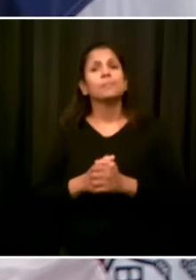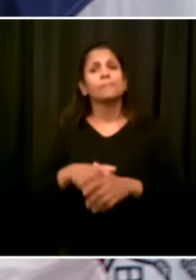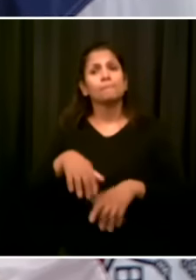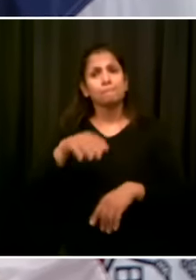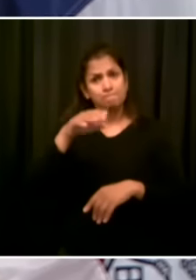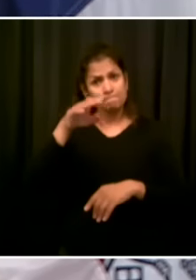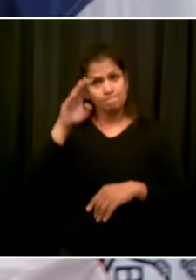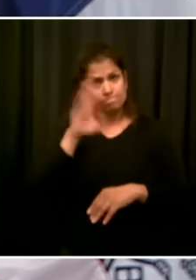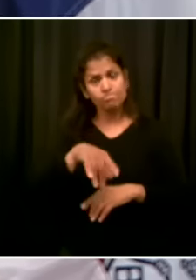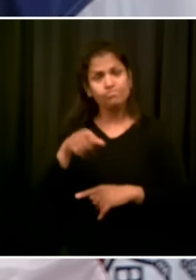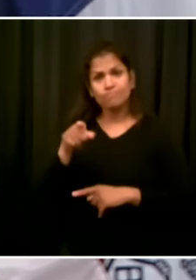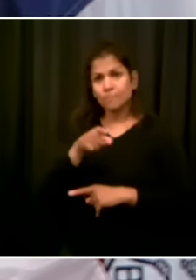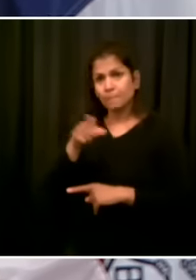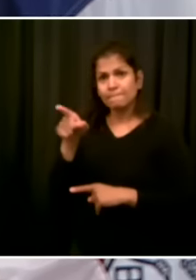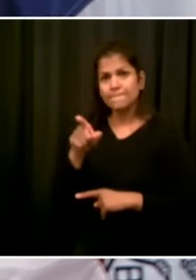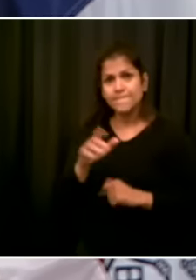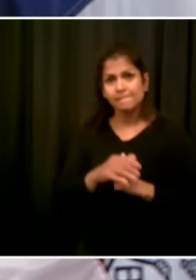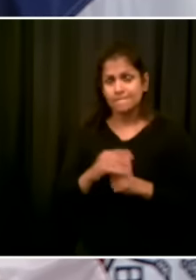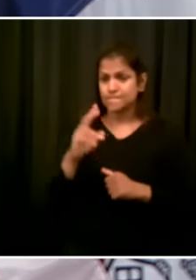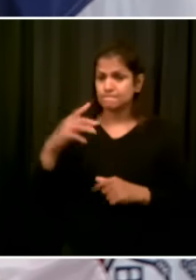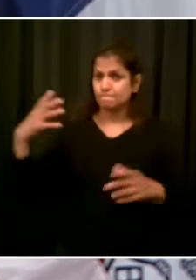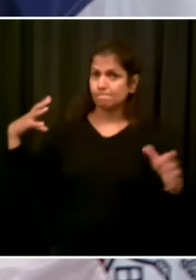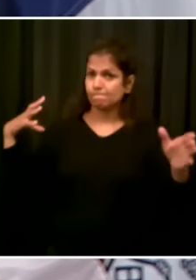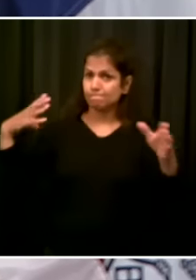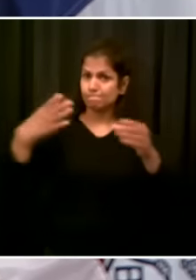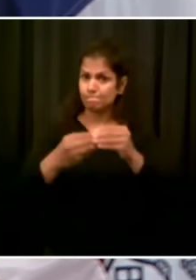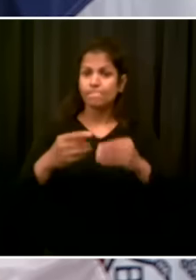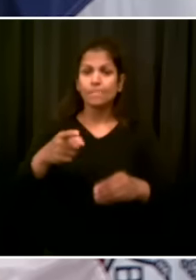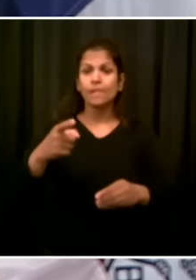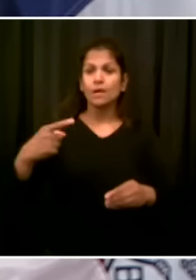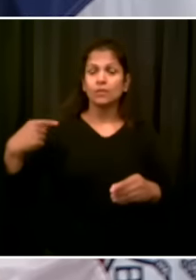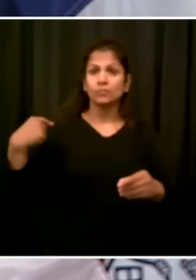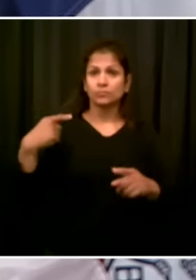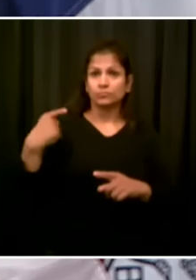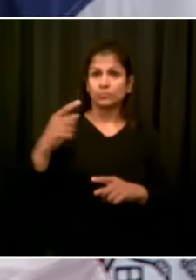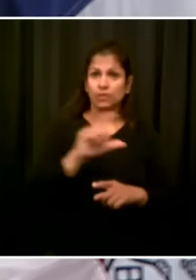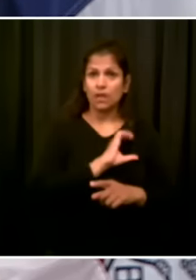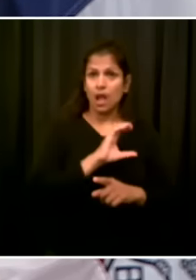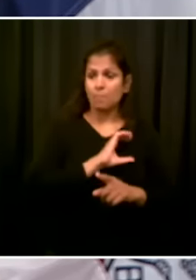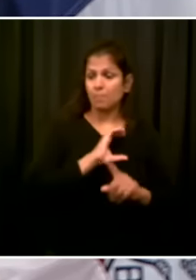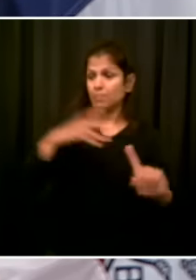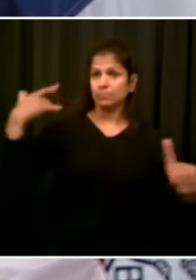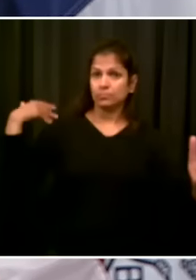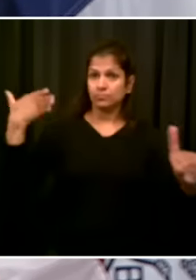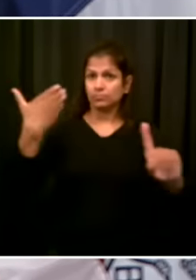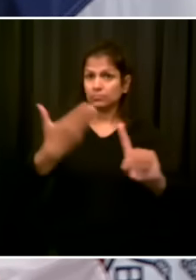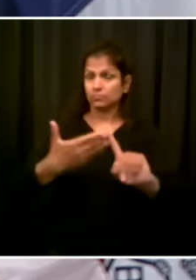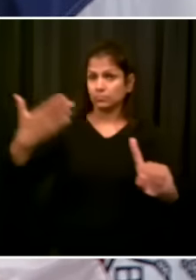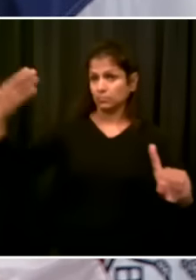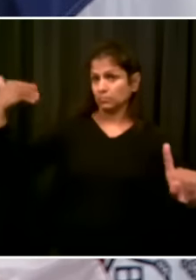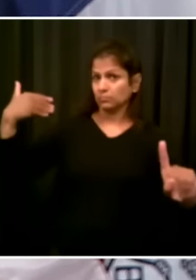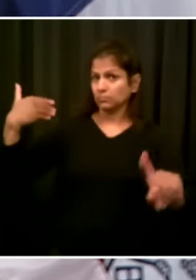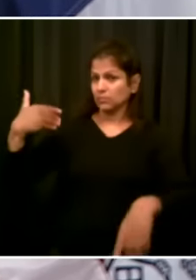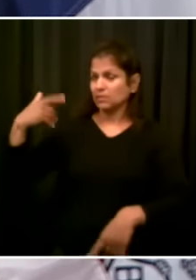WILL BE SUBMITTED ON FRIDAY. THERE'S BEEN A LOT OF WORK ON THAT PLAN AND WE WANT TO BE READY. NOW, WE'RE TALKING ABOUT